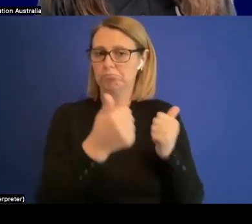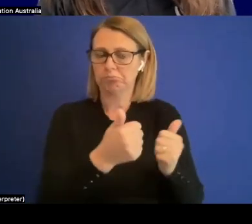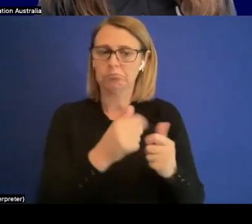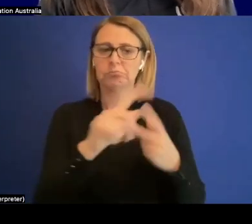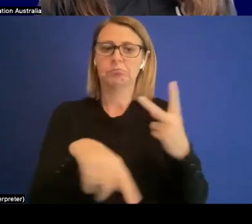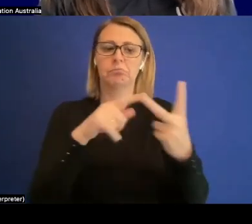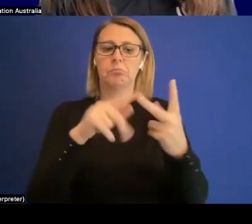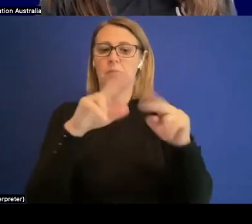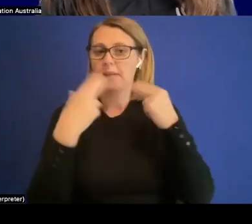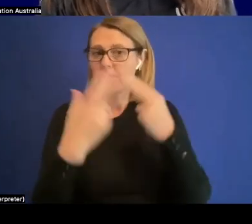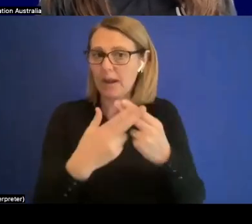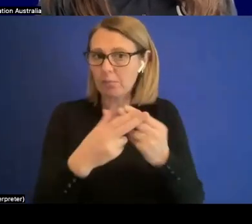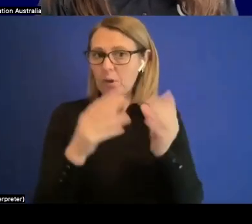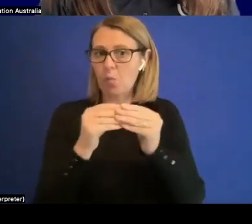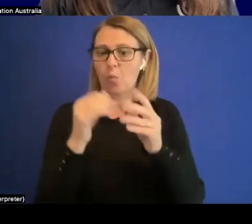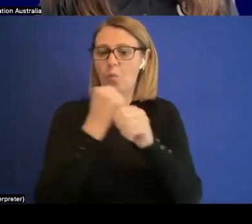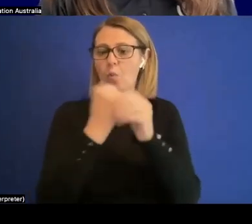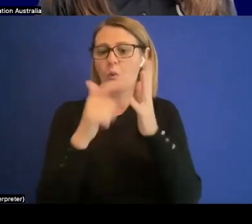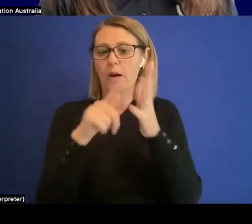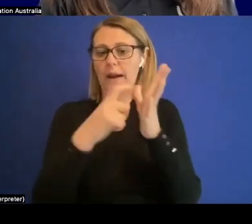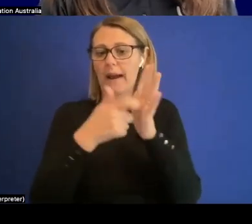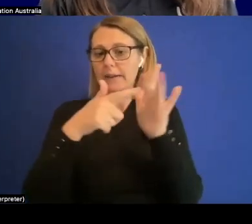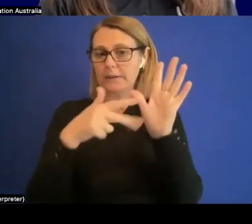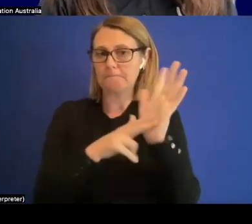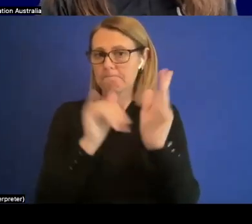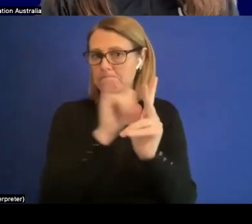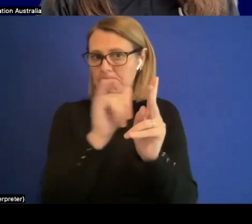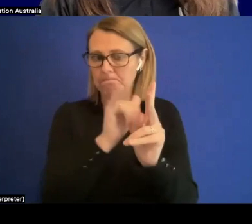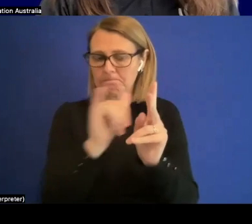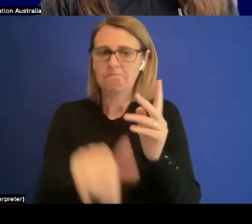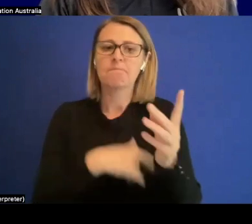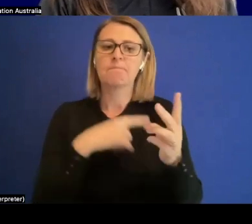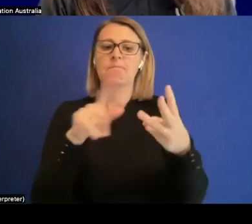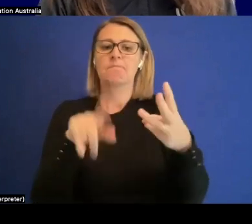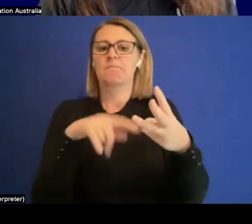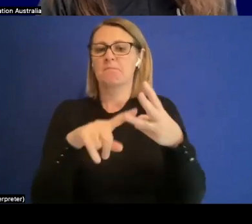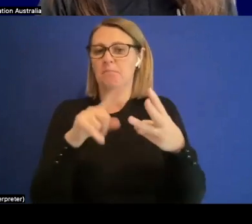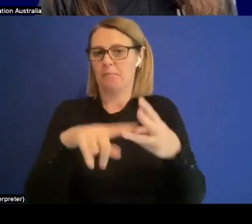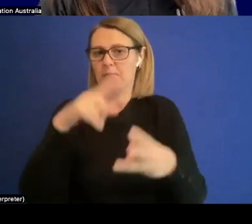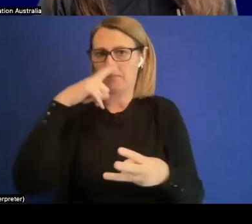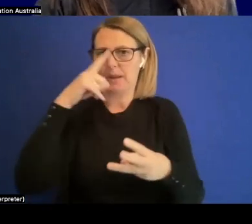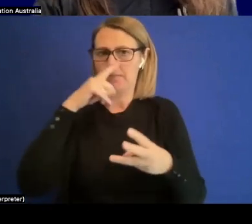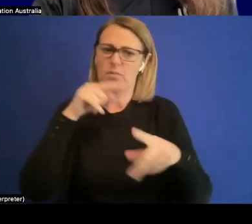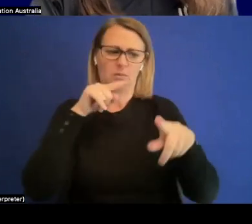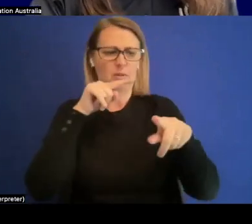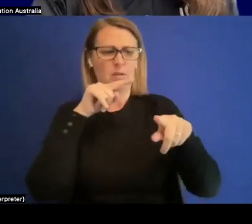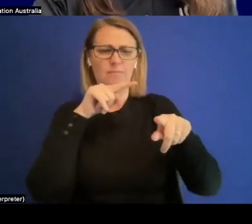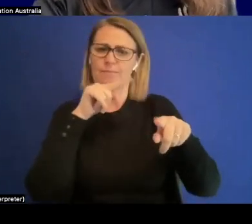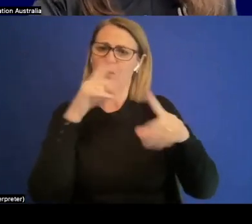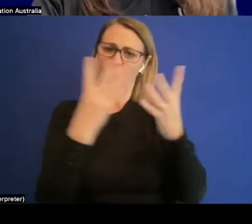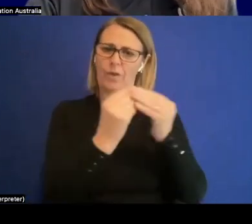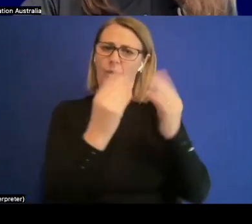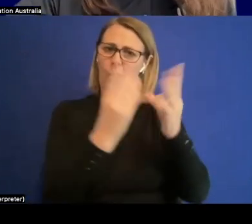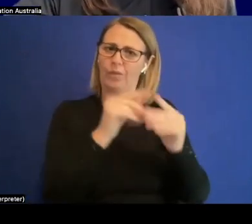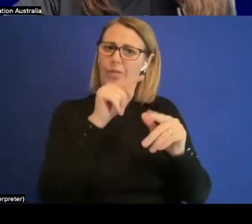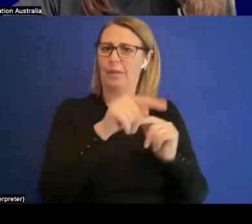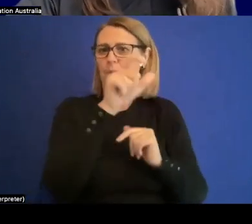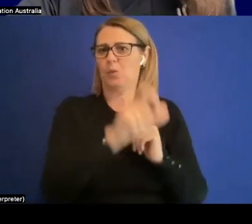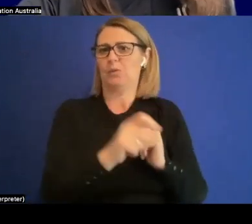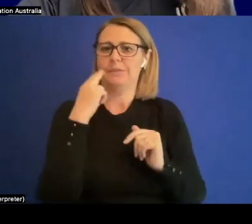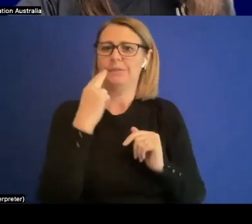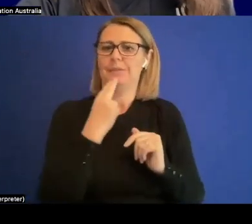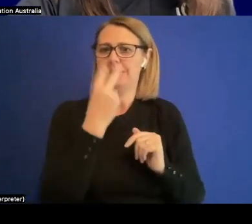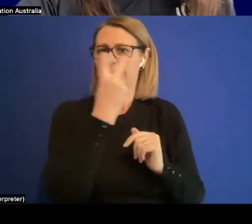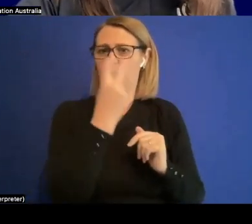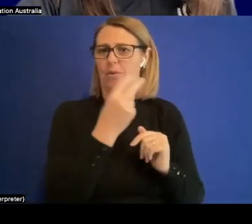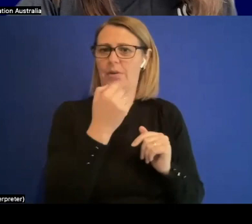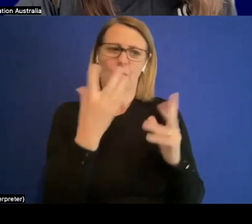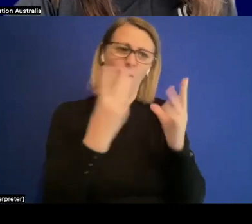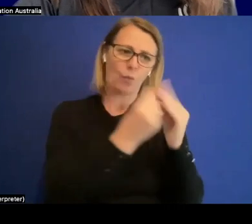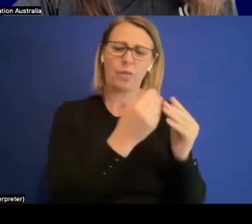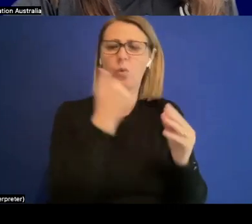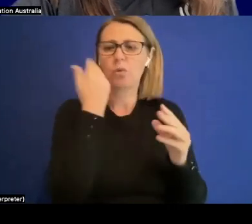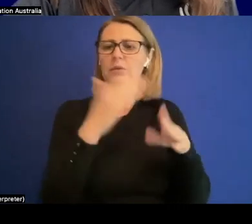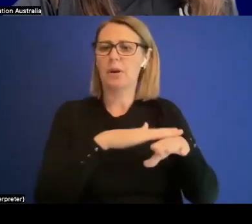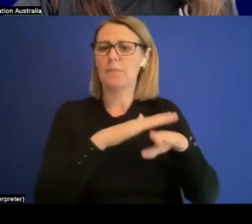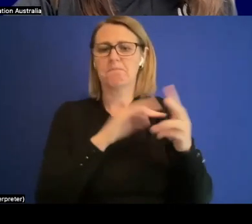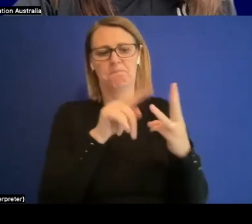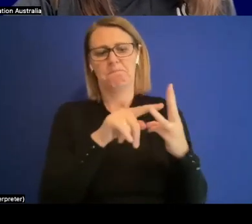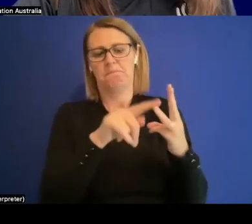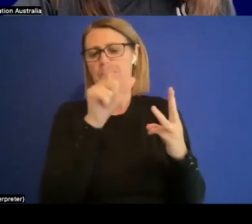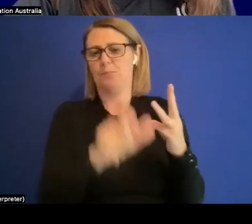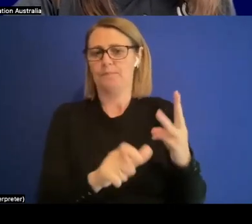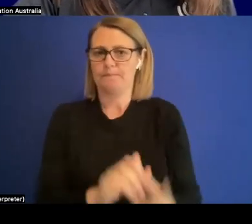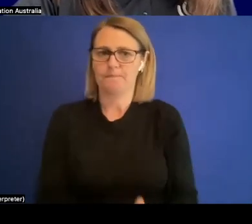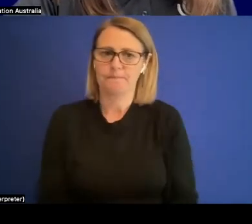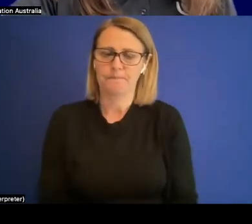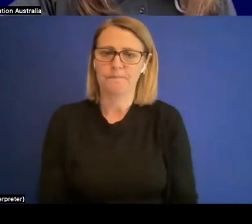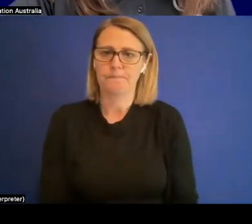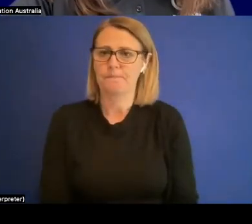or guardian, and with the people who spend the most time with the person with deafblindness.